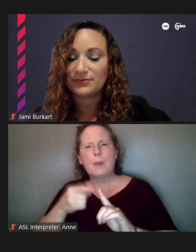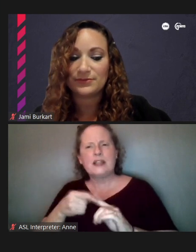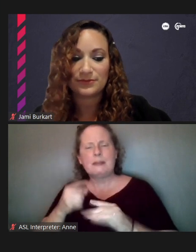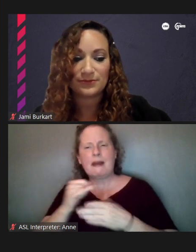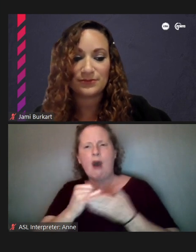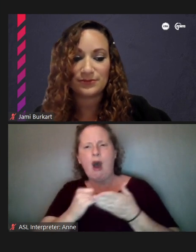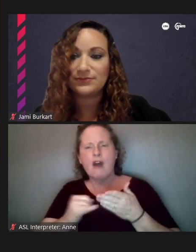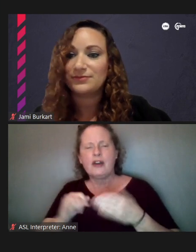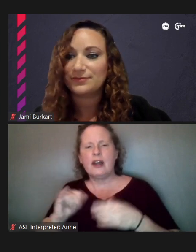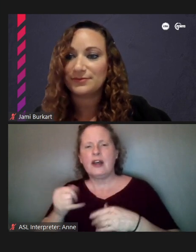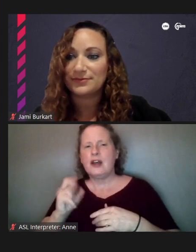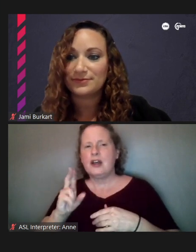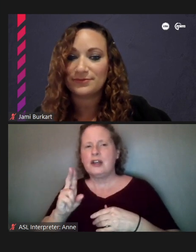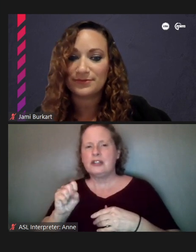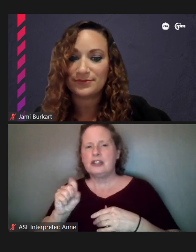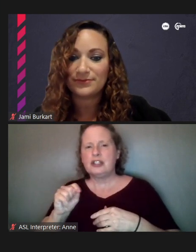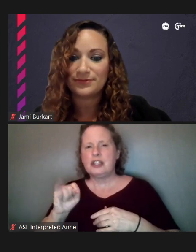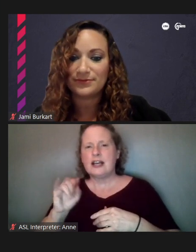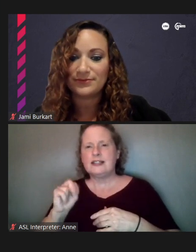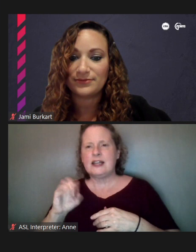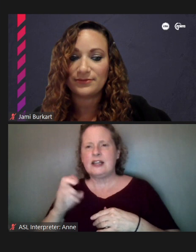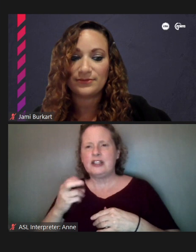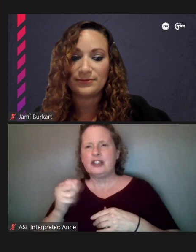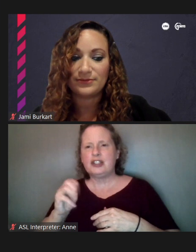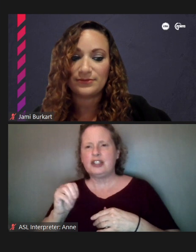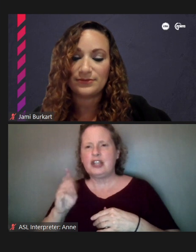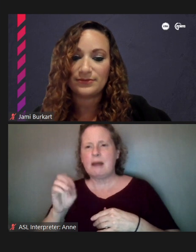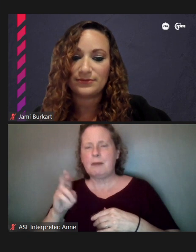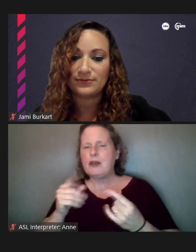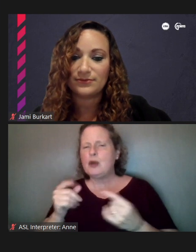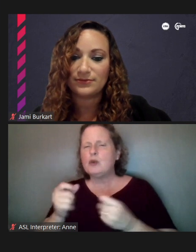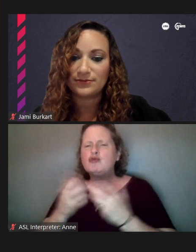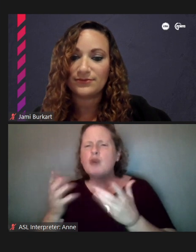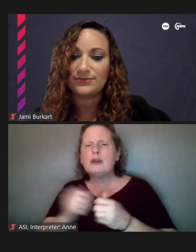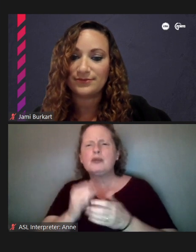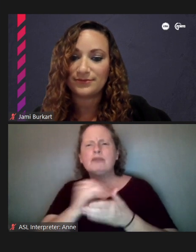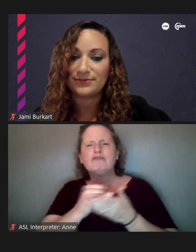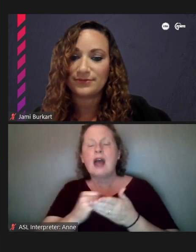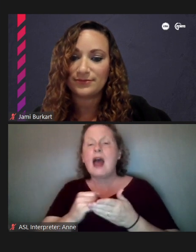art around there. I'd strongly suggest just -- take a walk, right? Take a walk through and